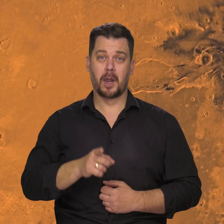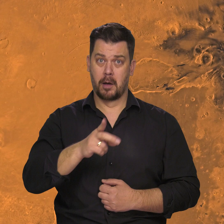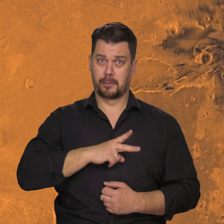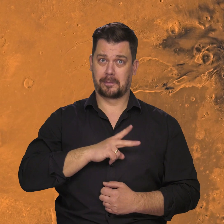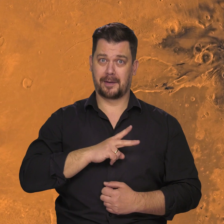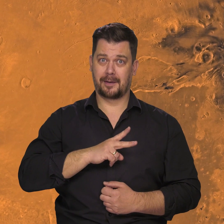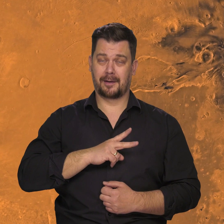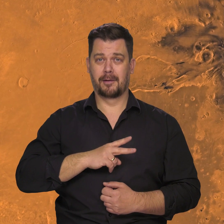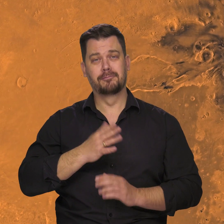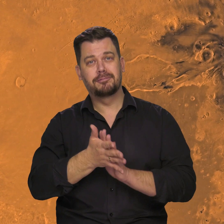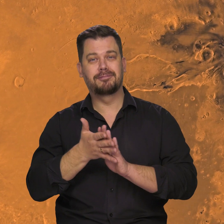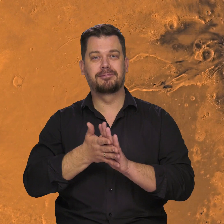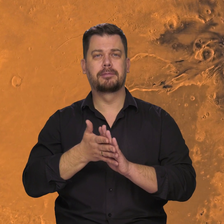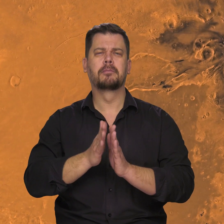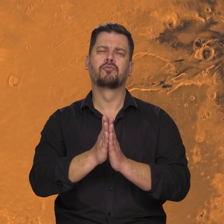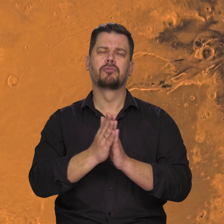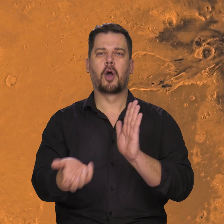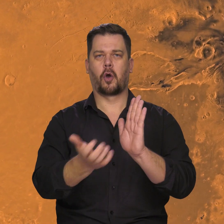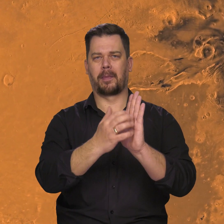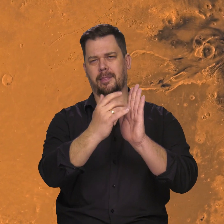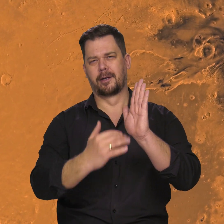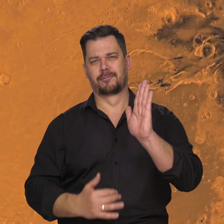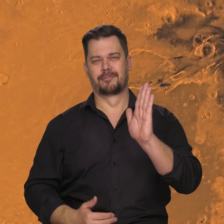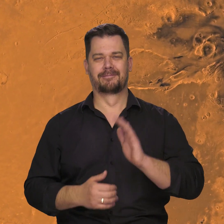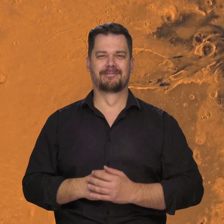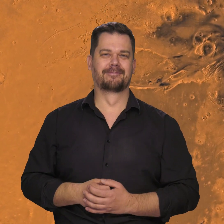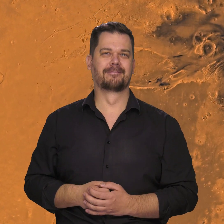If you enjoyed this episode, please leave a comment.